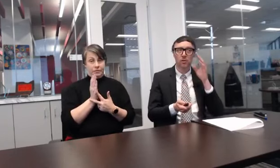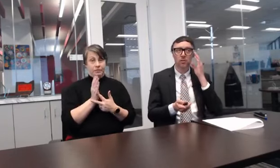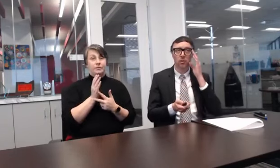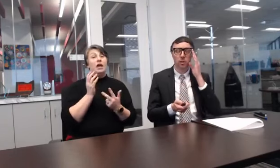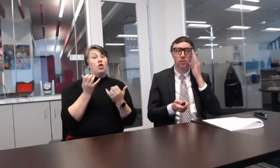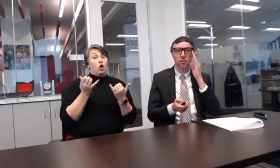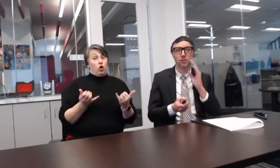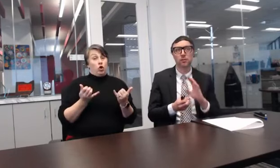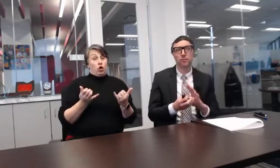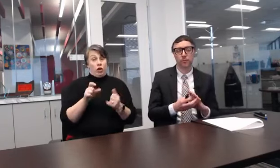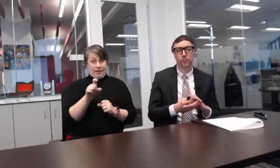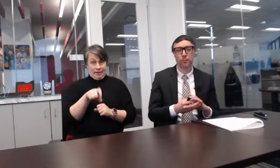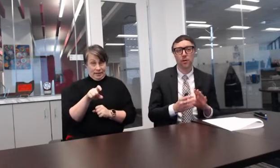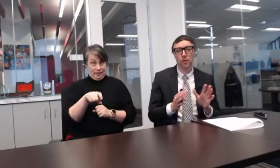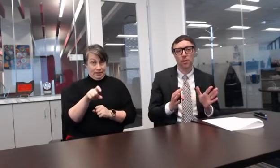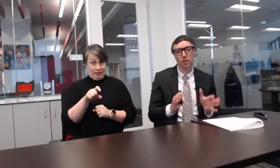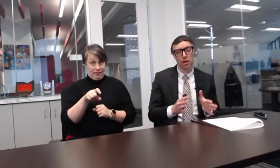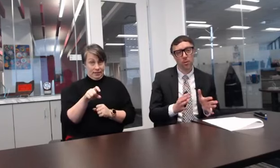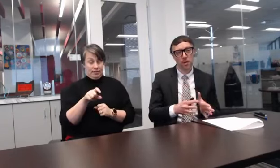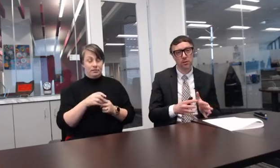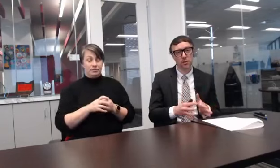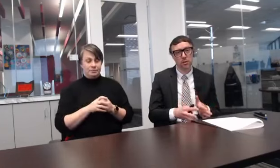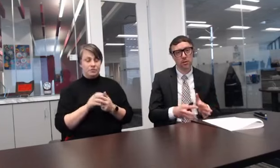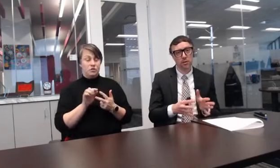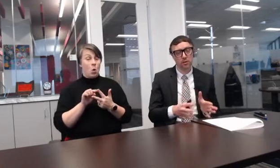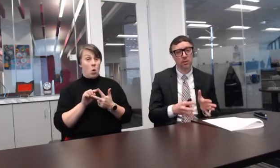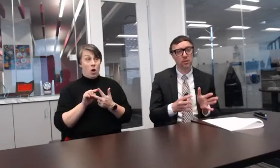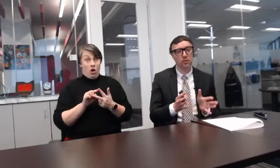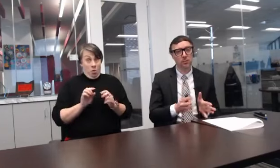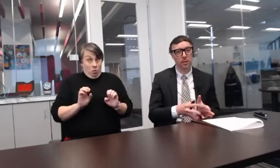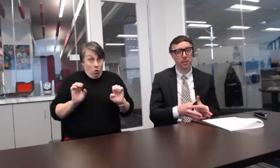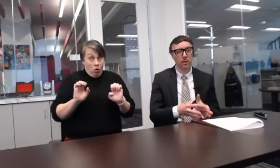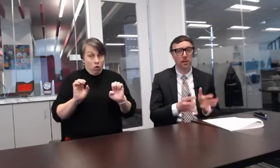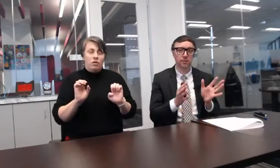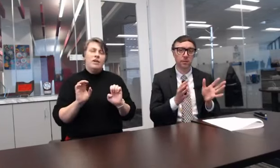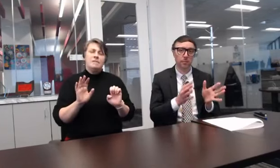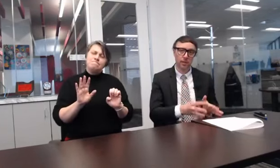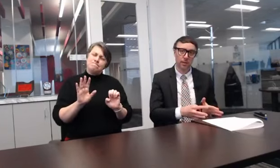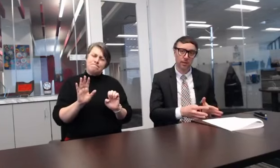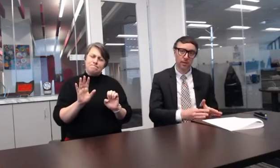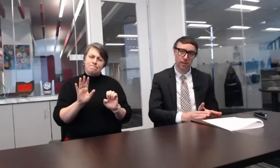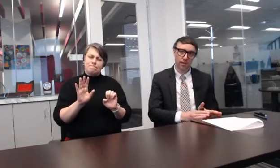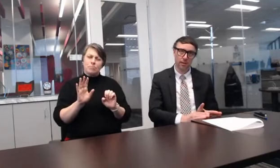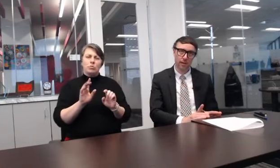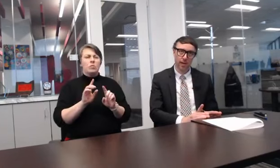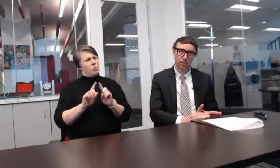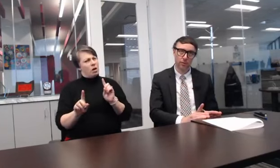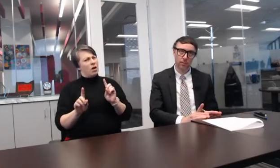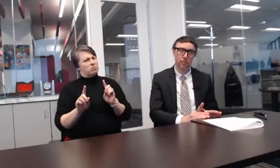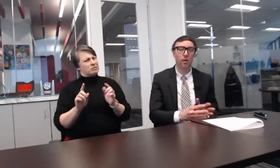So this is not quite as urgent, urgent or immediate as the Immediate Needs category.